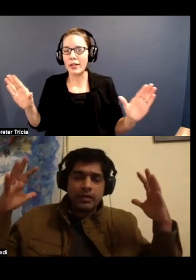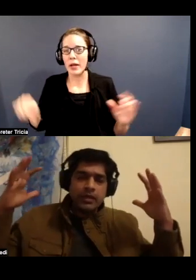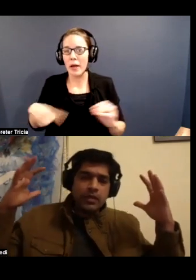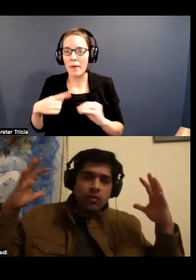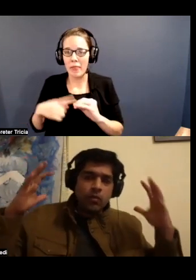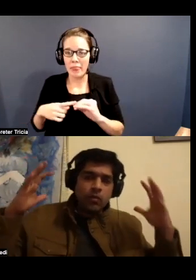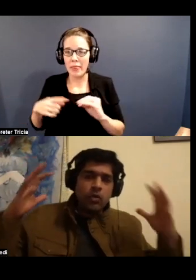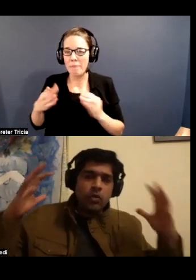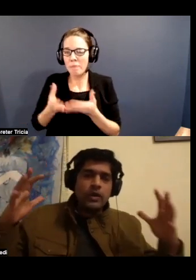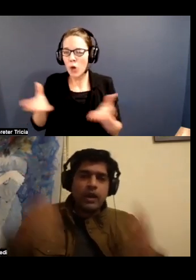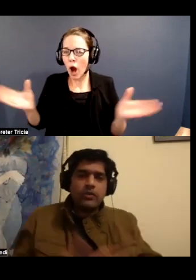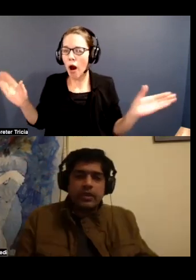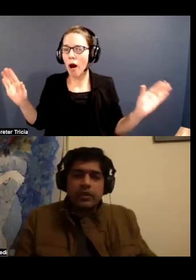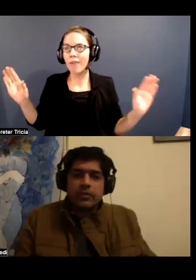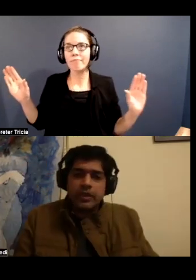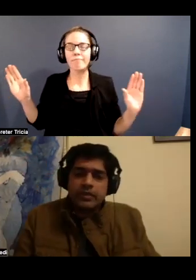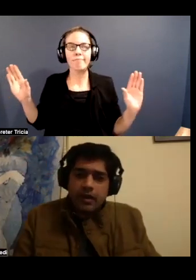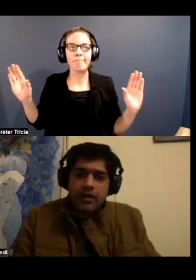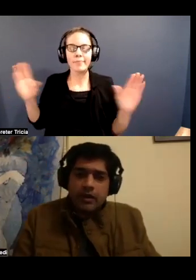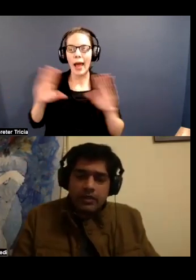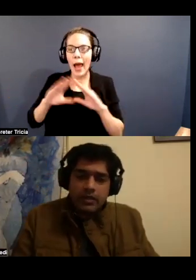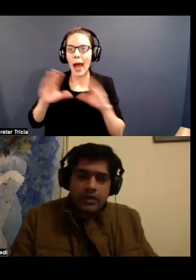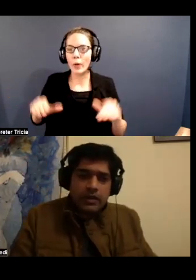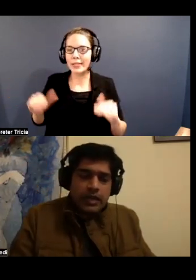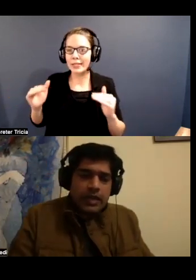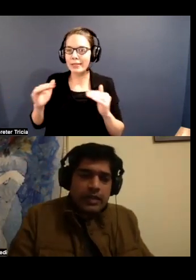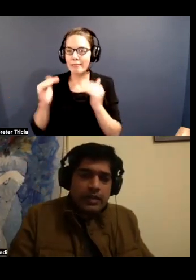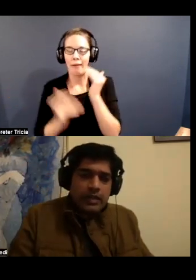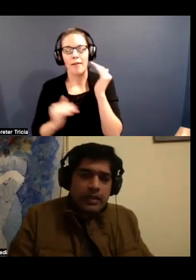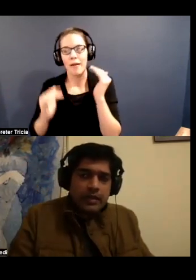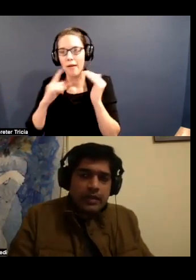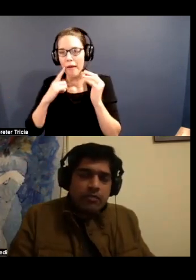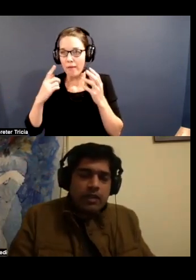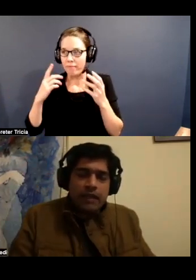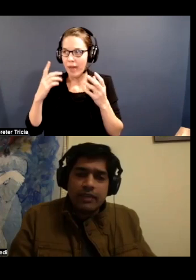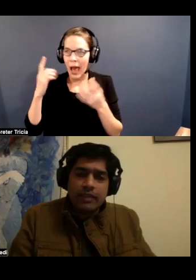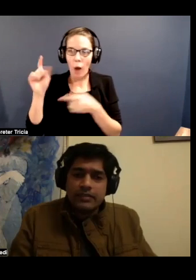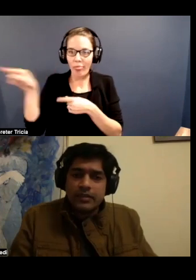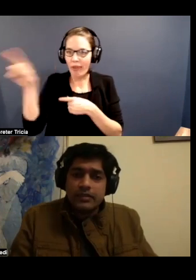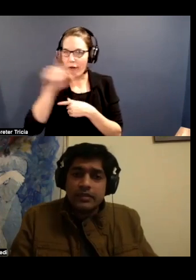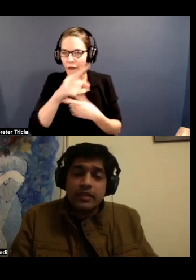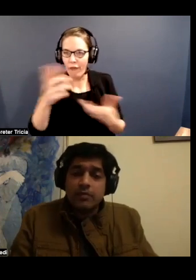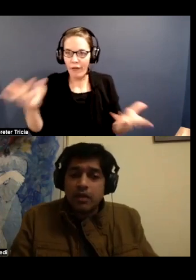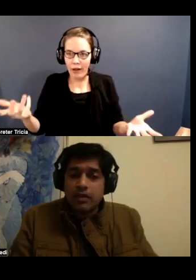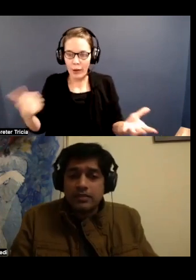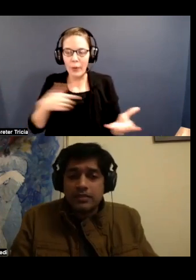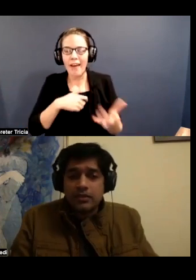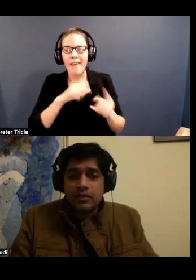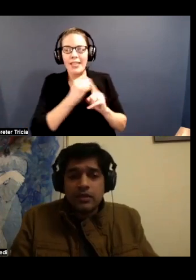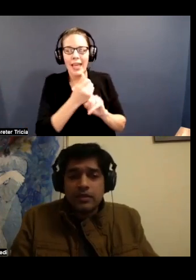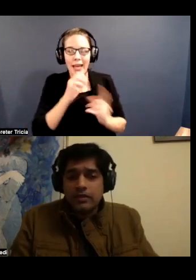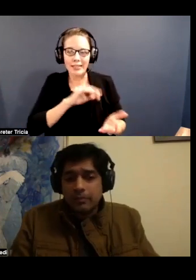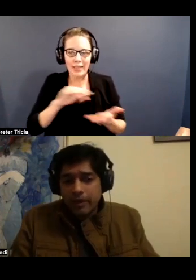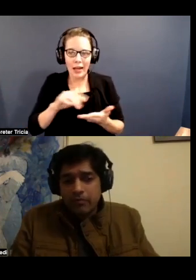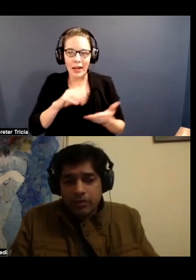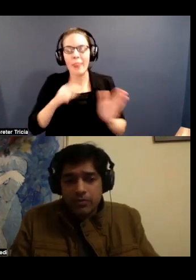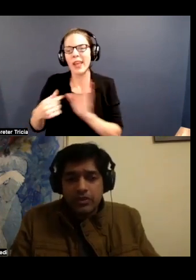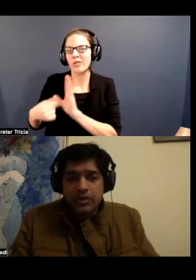what housing inequities are out there. And then we will have case studies and then the policy. So my first presentation,